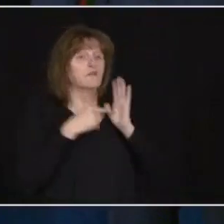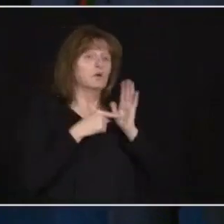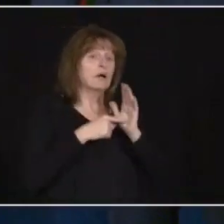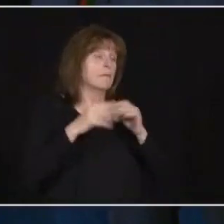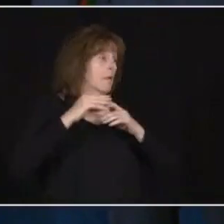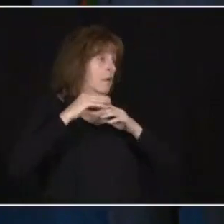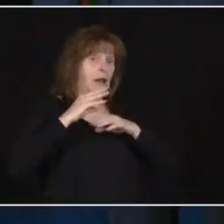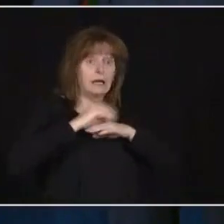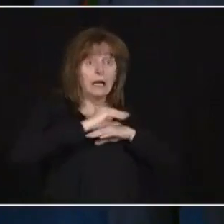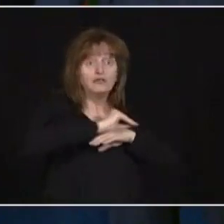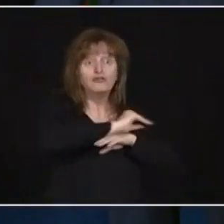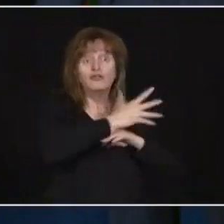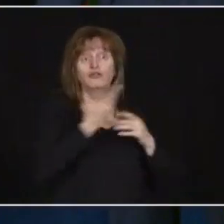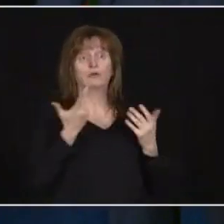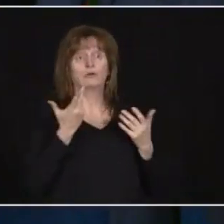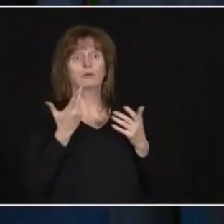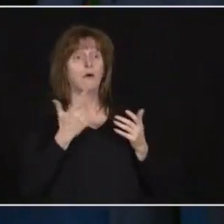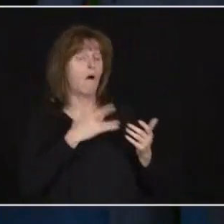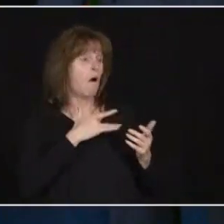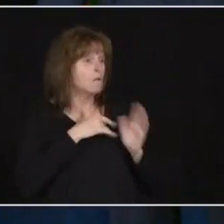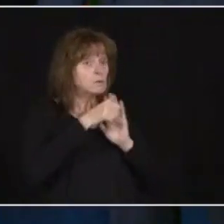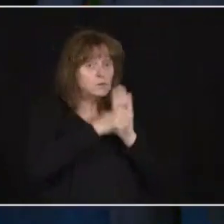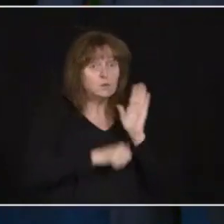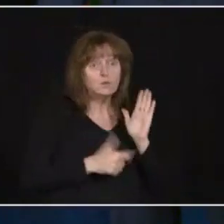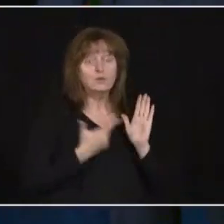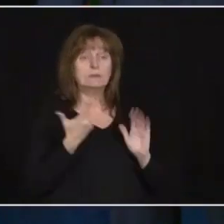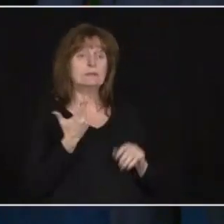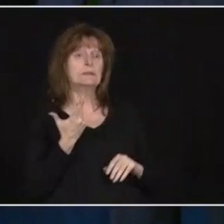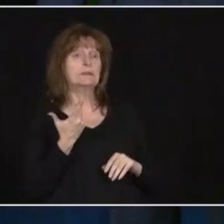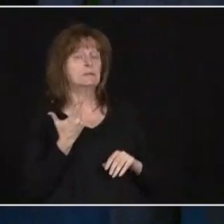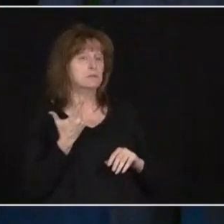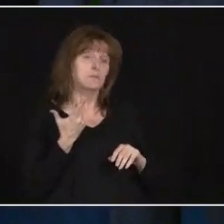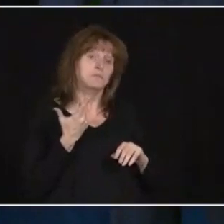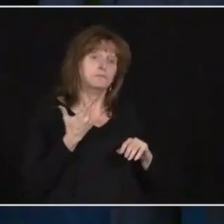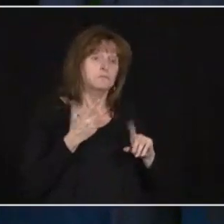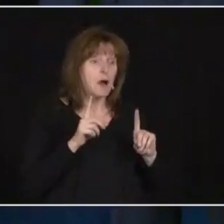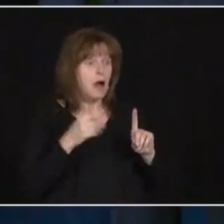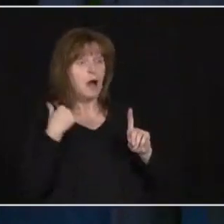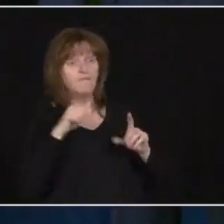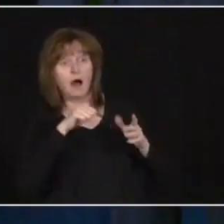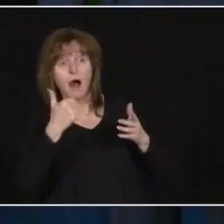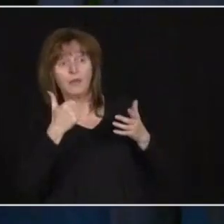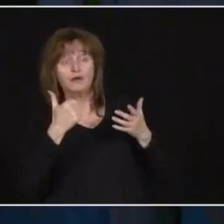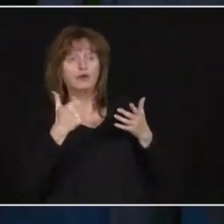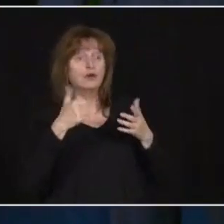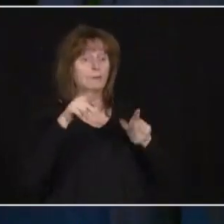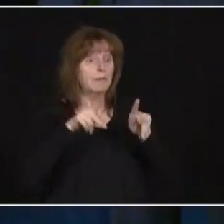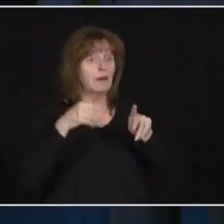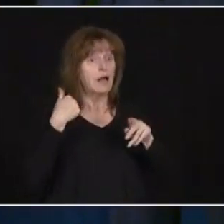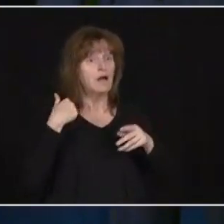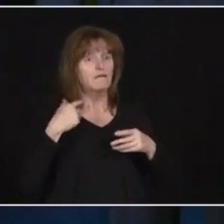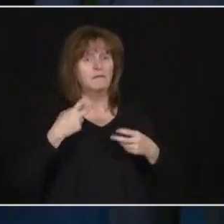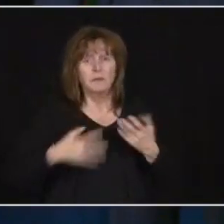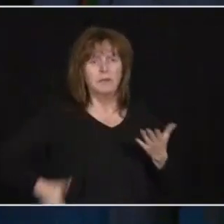the patient. I would say that cancer surgeries, cardiac surgeries, would be among the first. But there are also orthopaedic